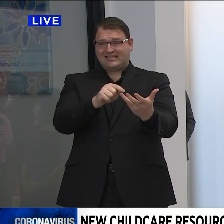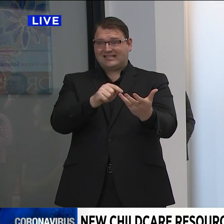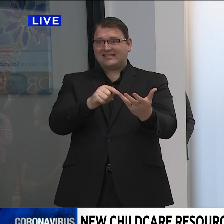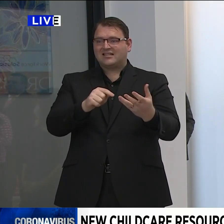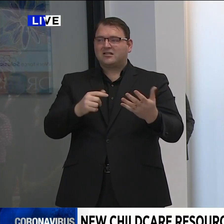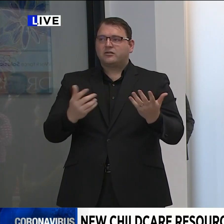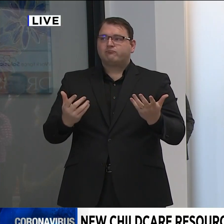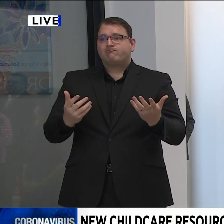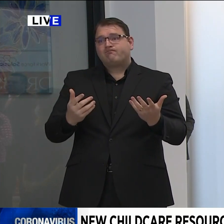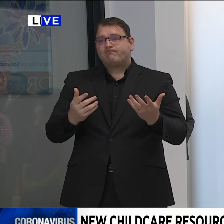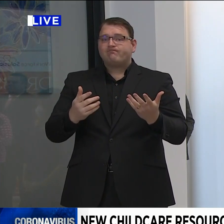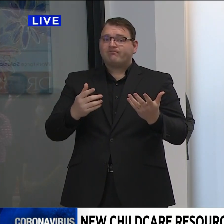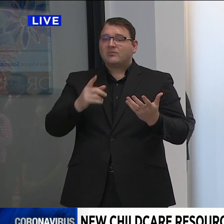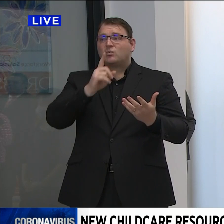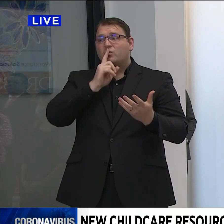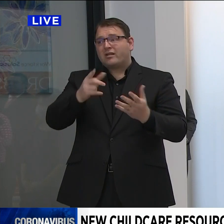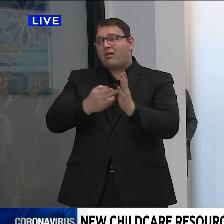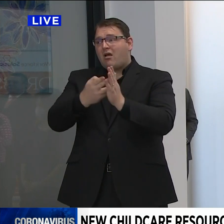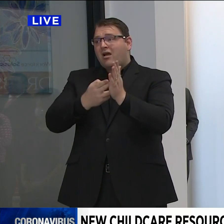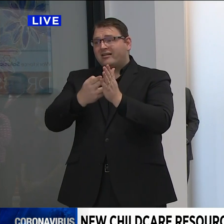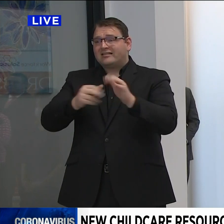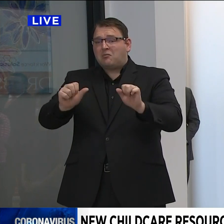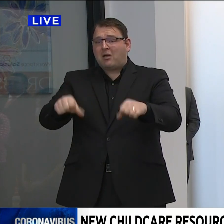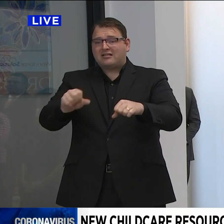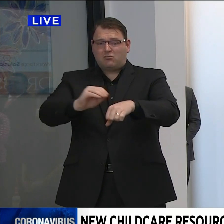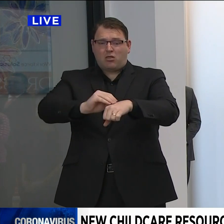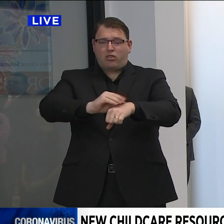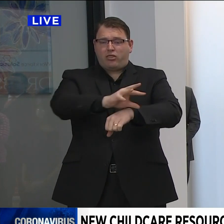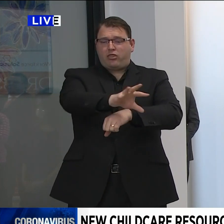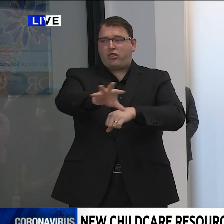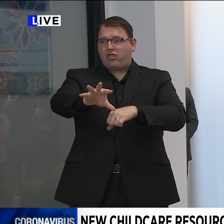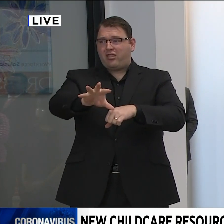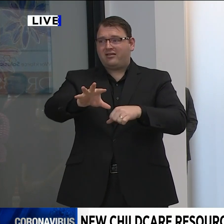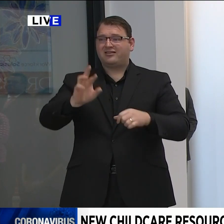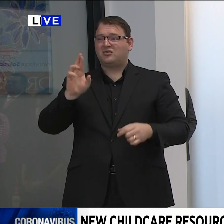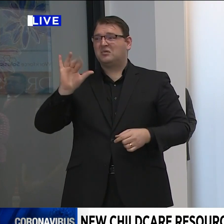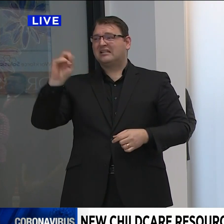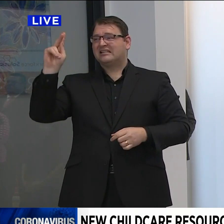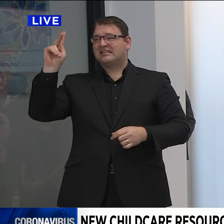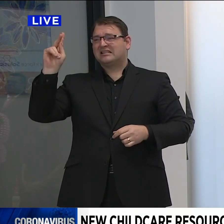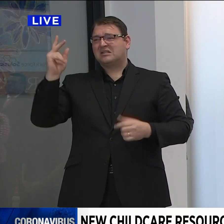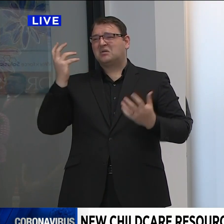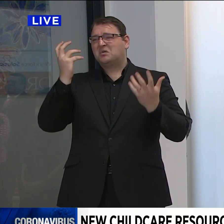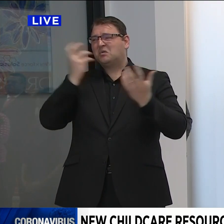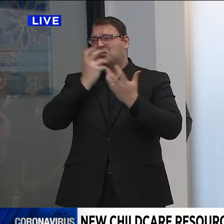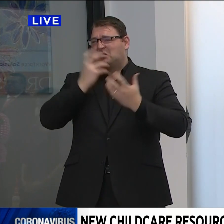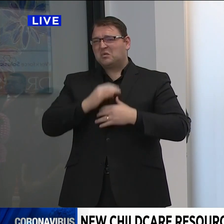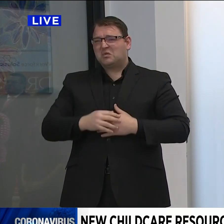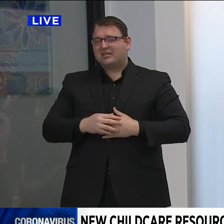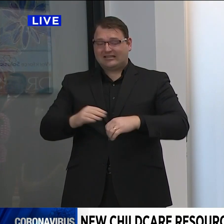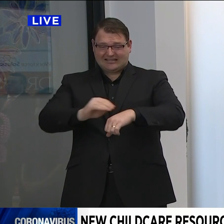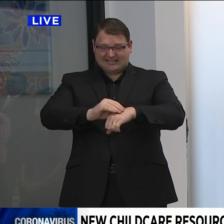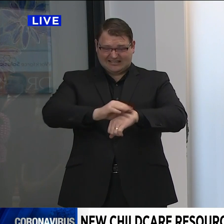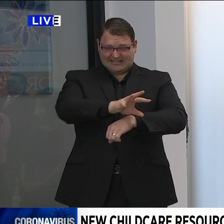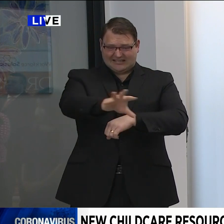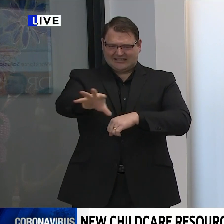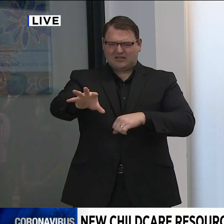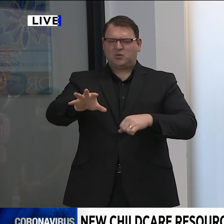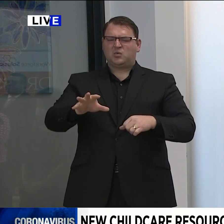Sunday in anyone who went to spend time with people not part spend time with people not part of of their household, you put them their household, you put them at risk would you go see at risk would you go see somebody who knew you do not